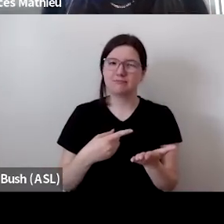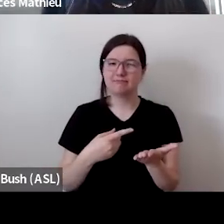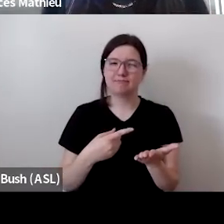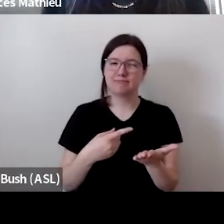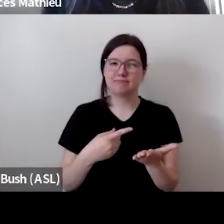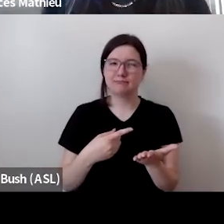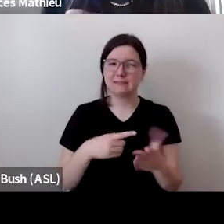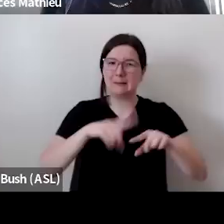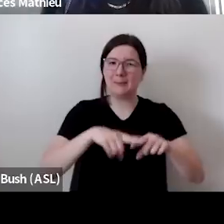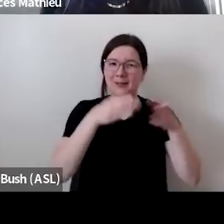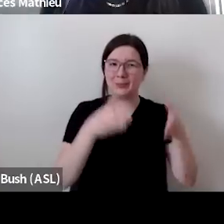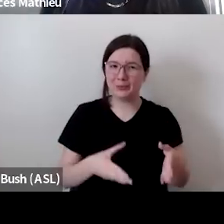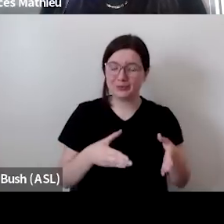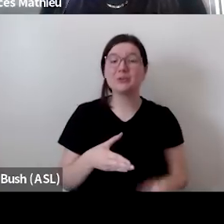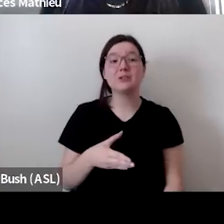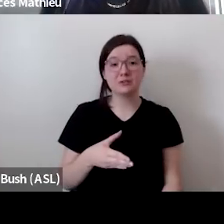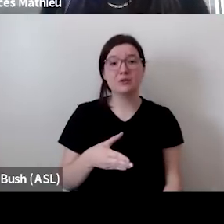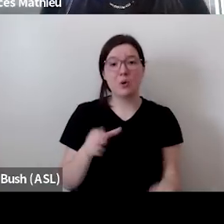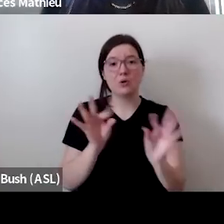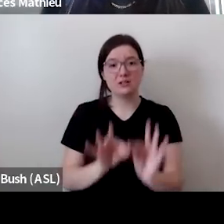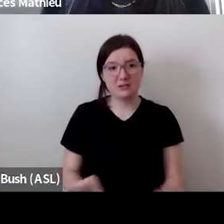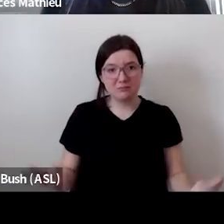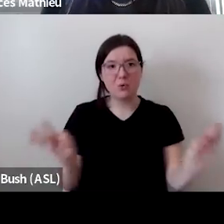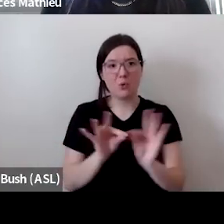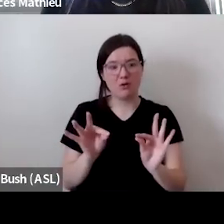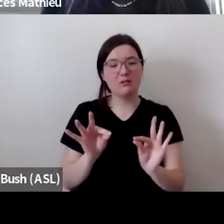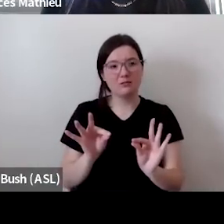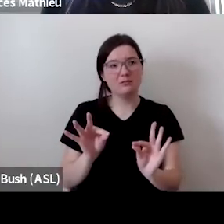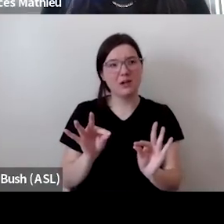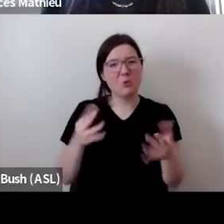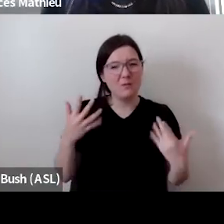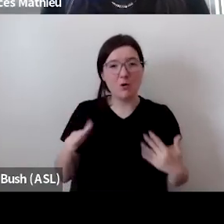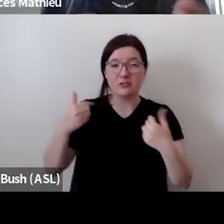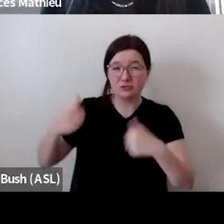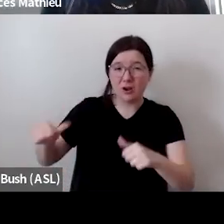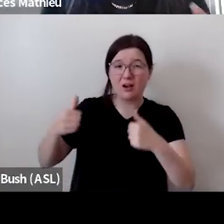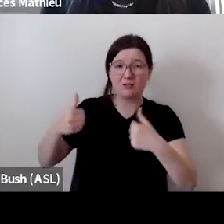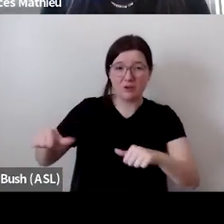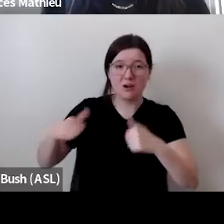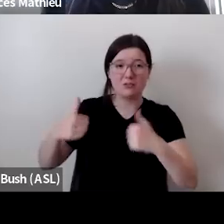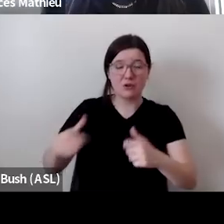because we've done everything and anything, right? And not just one person making that decision